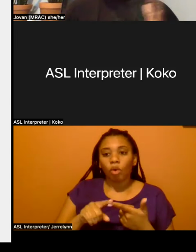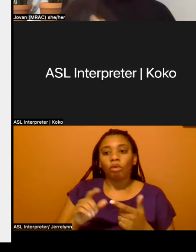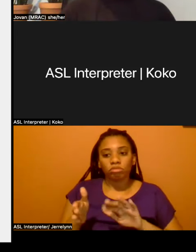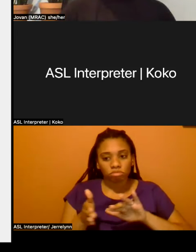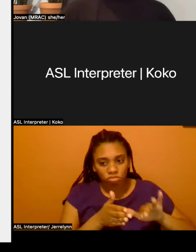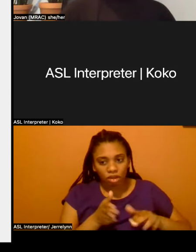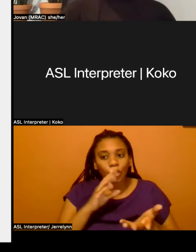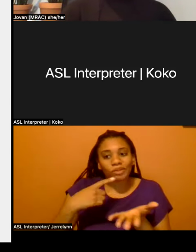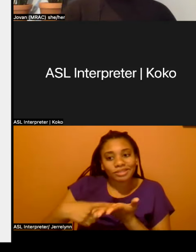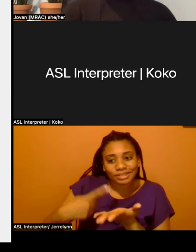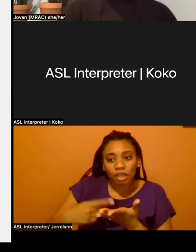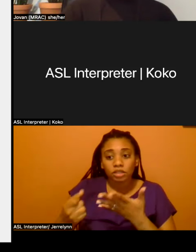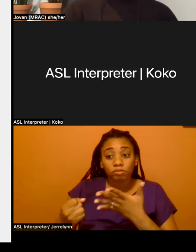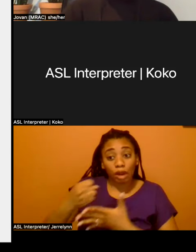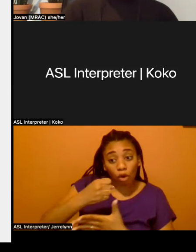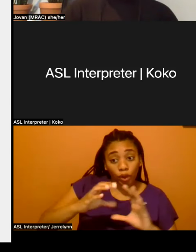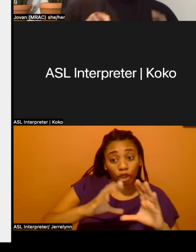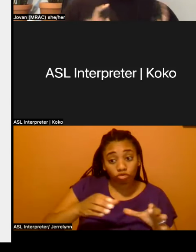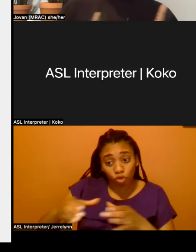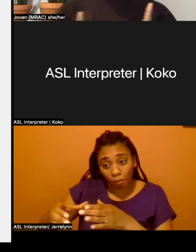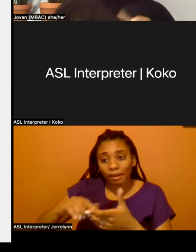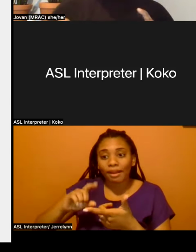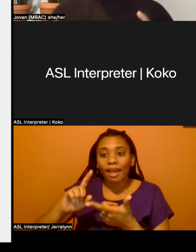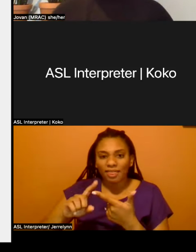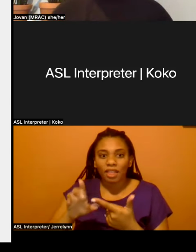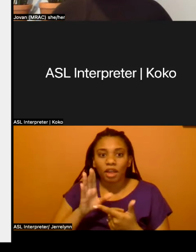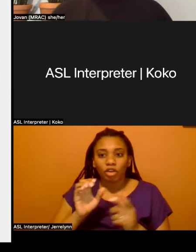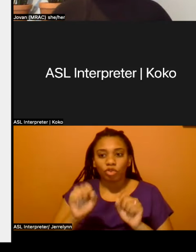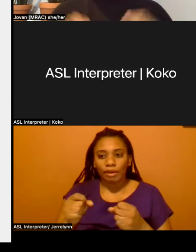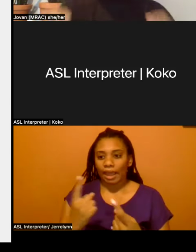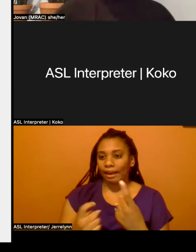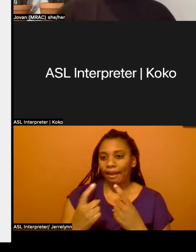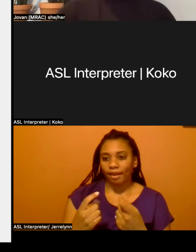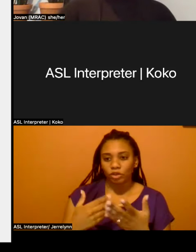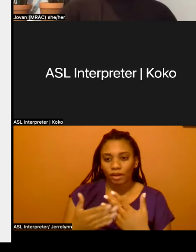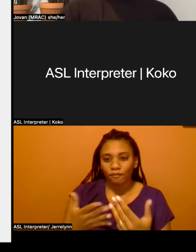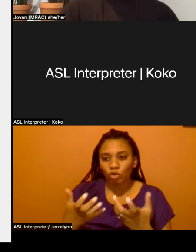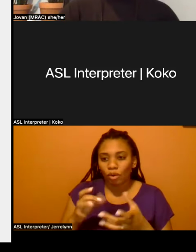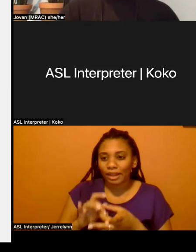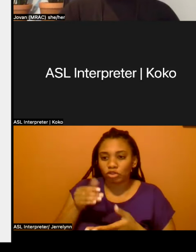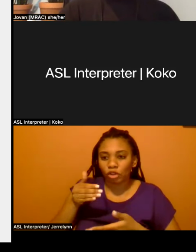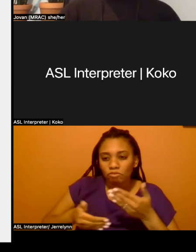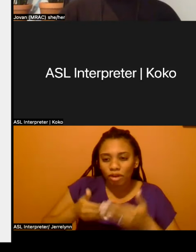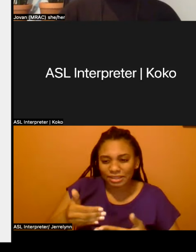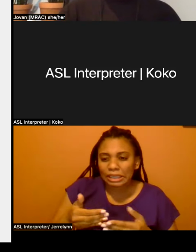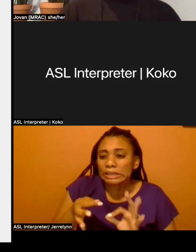and then I'll take questions about the process. 'Cause it really is just that simple, but I know there's gonna be some questions.